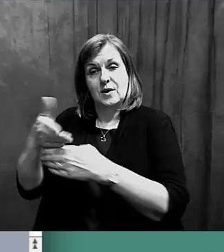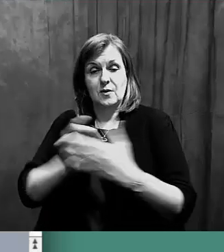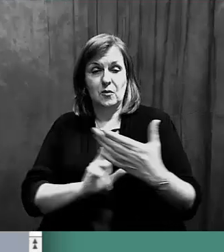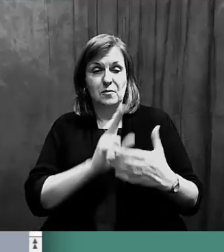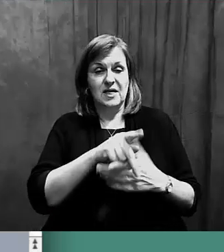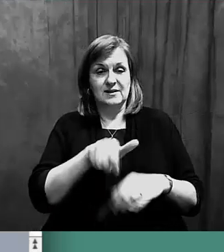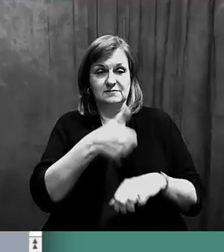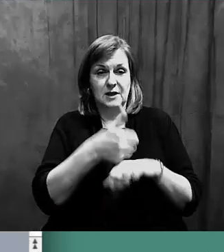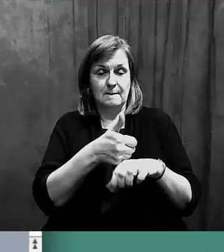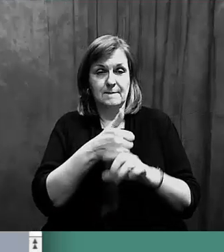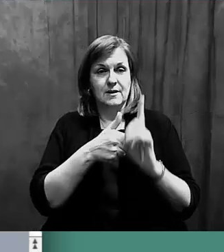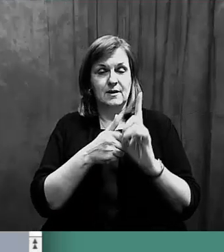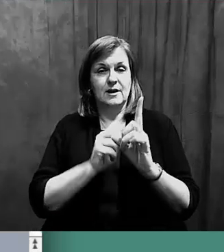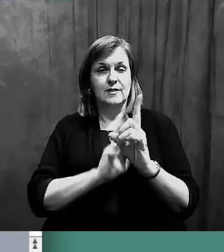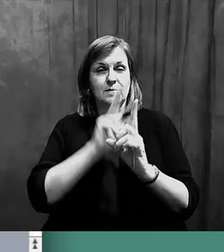if they're near sunny window